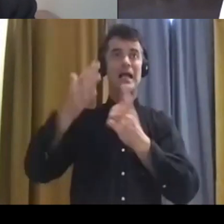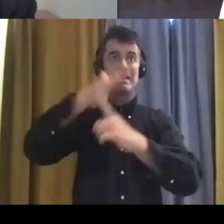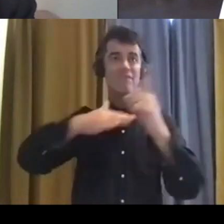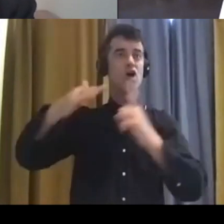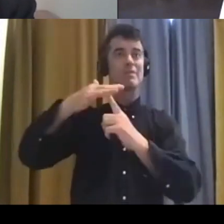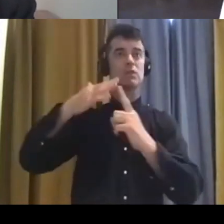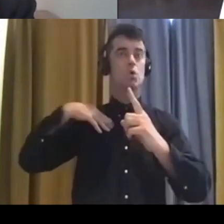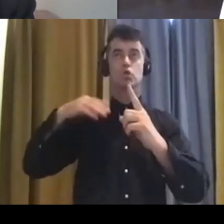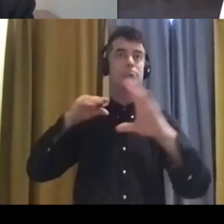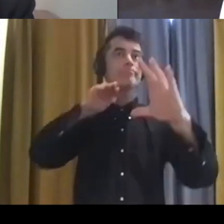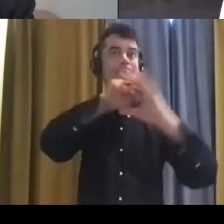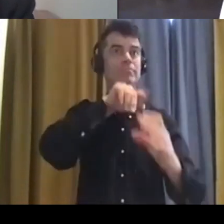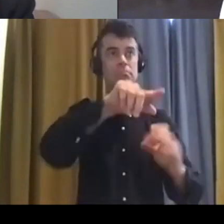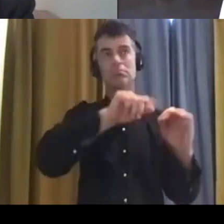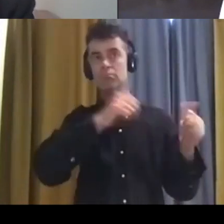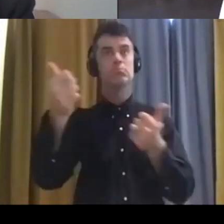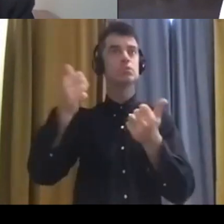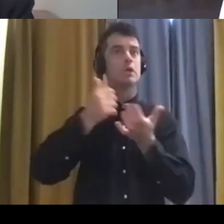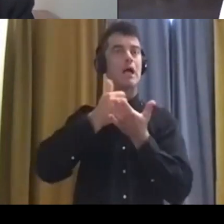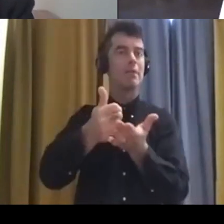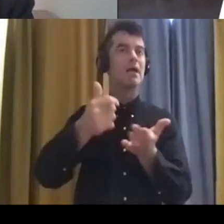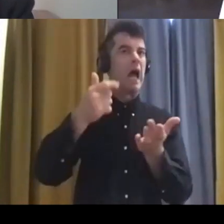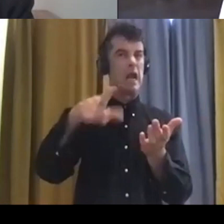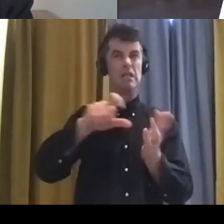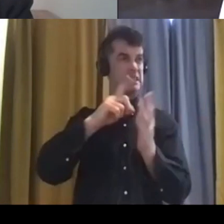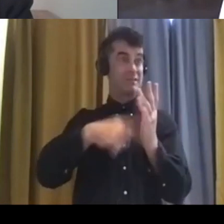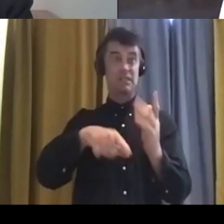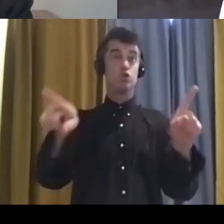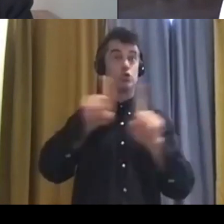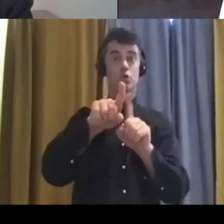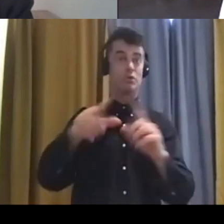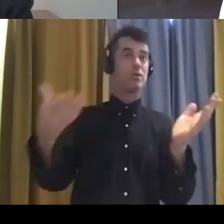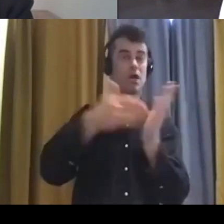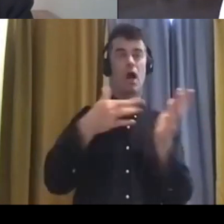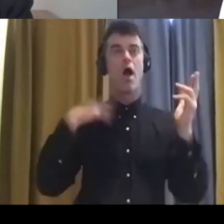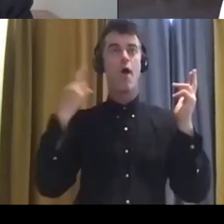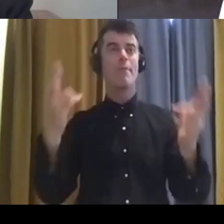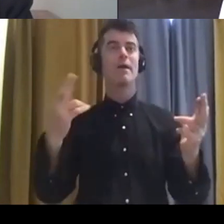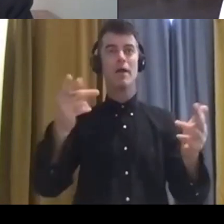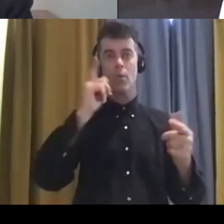and see the opportunities in spaces like disability. I really hope that is going to be the case